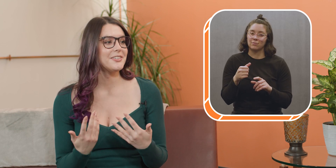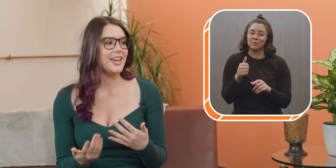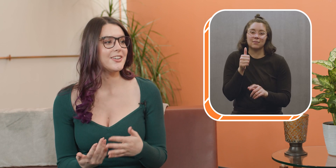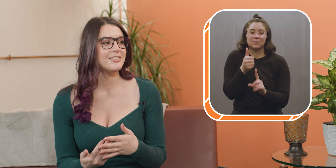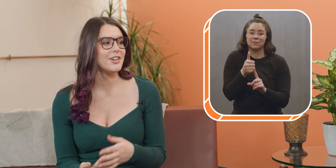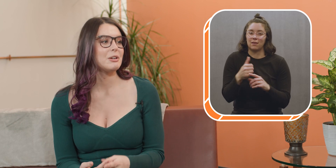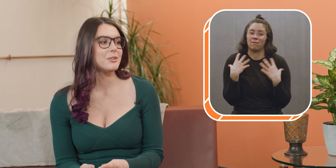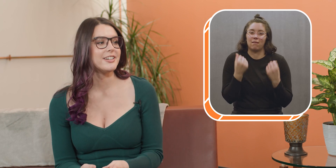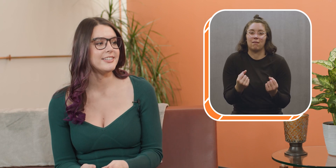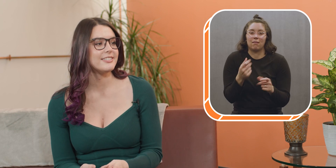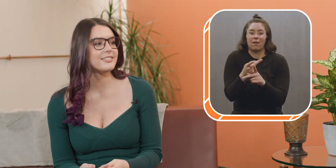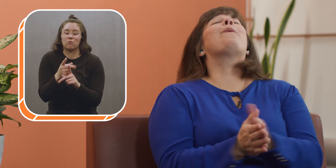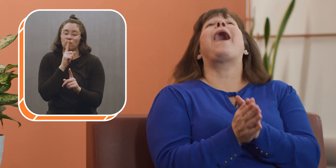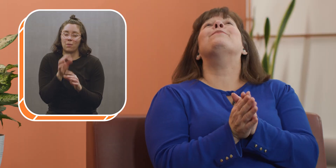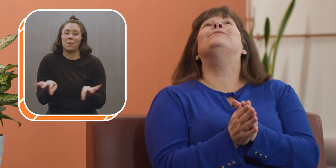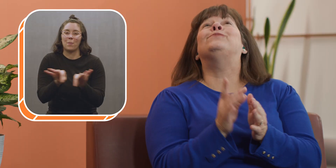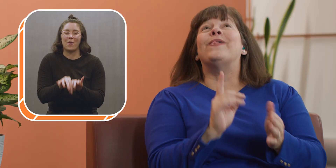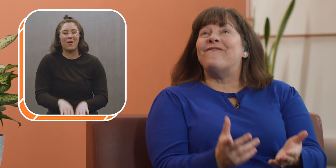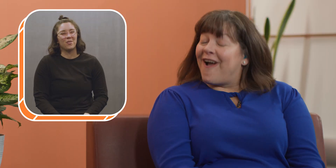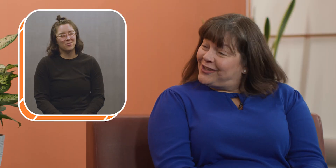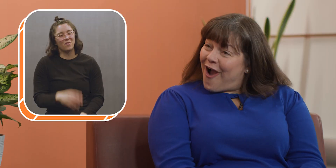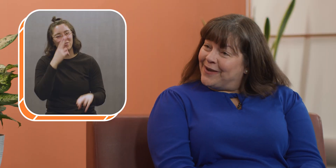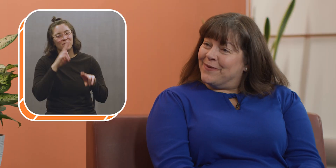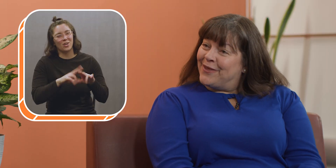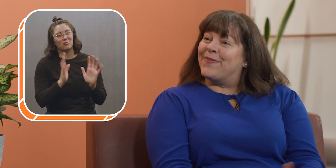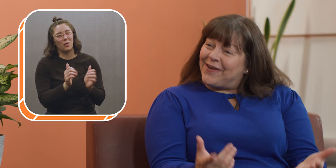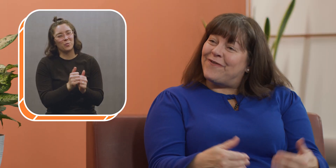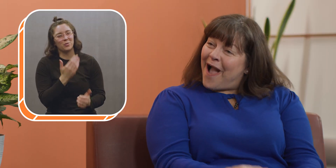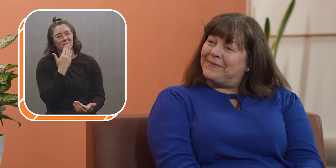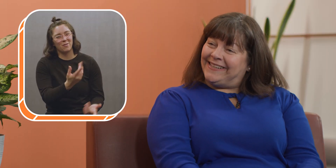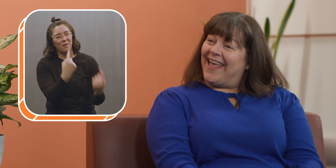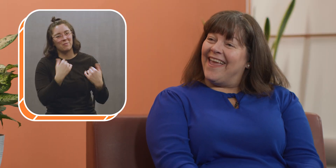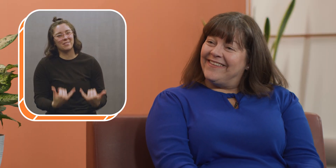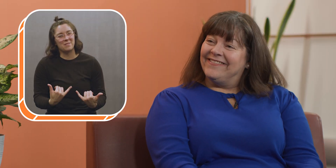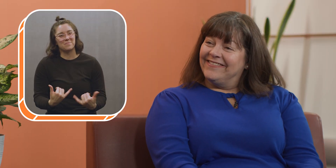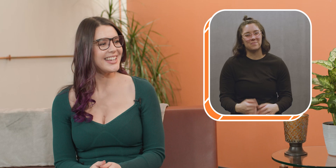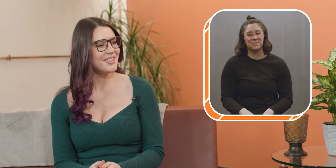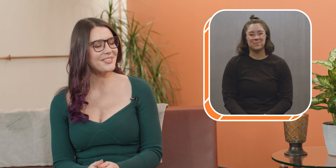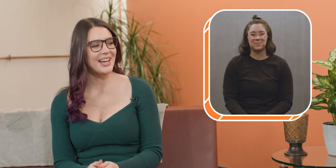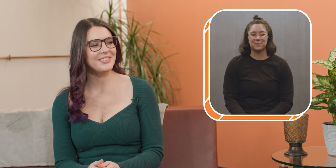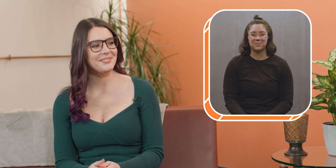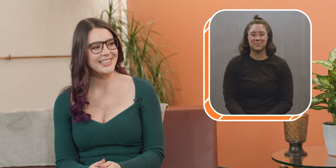That's true. - Self-care is very important. Wow, it was really fun talking with you. Thank you for coming today! Thank you for having me!